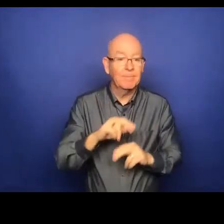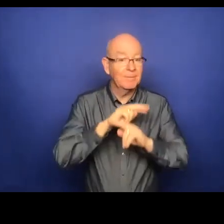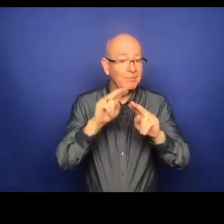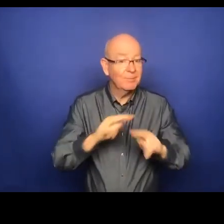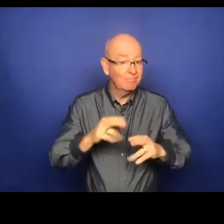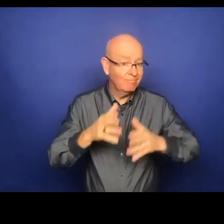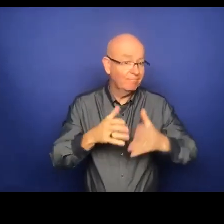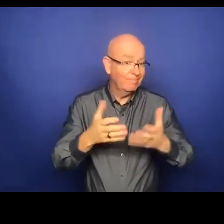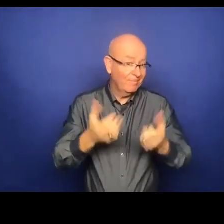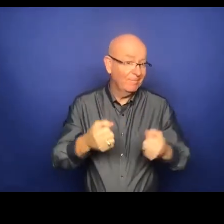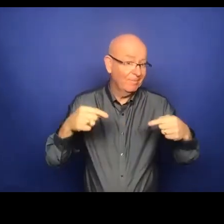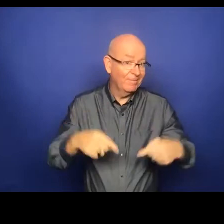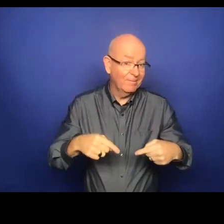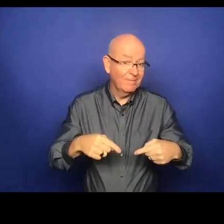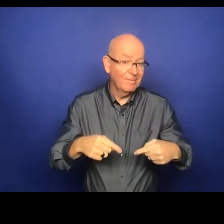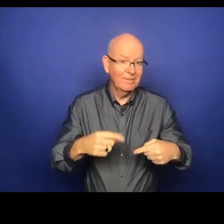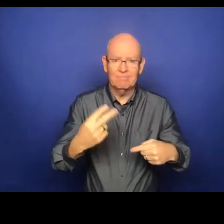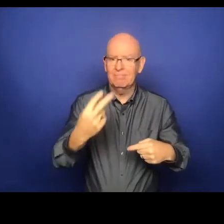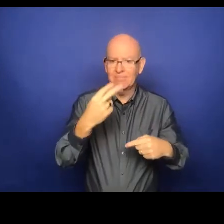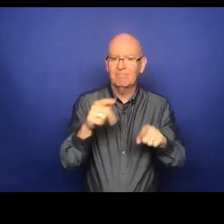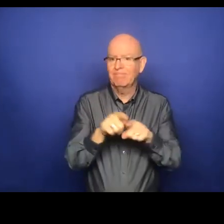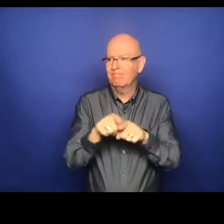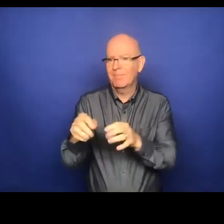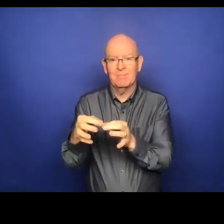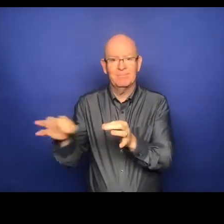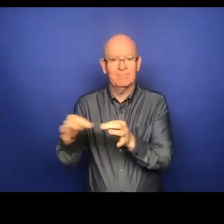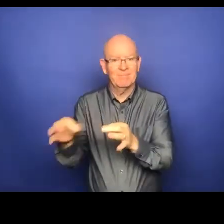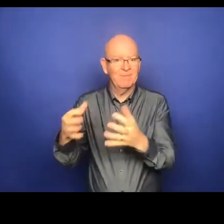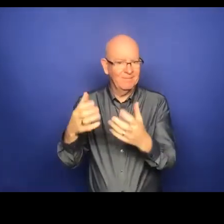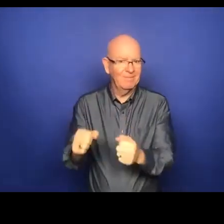clicking on the closed caption box on the bottom of your